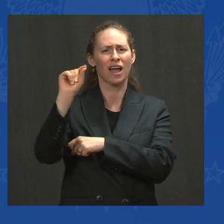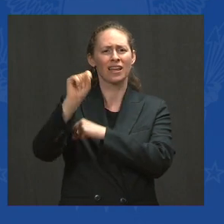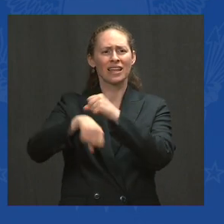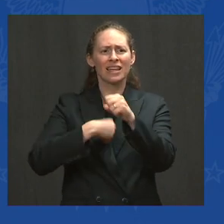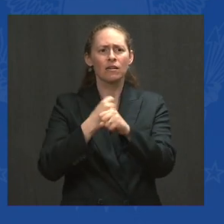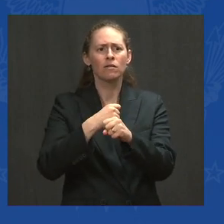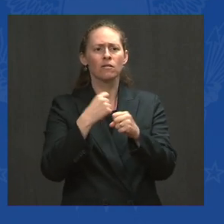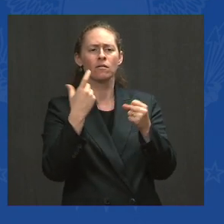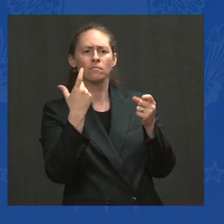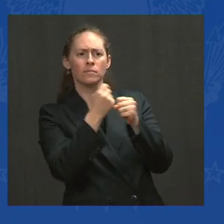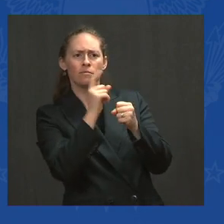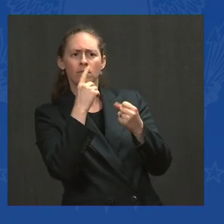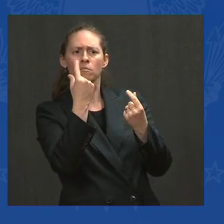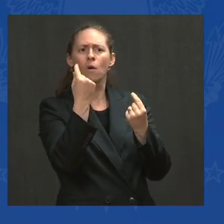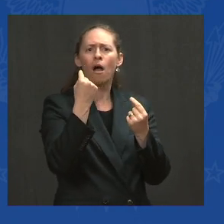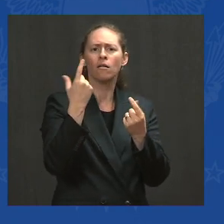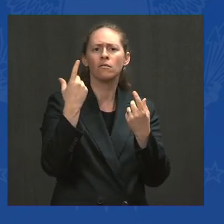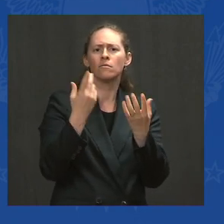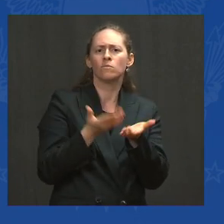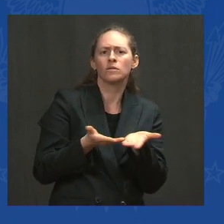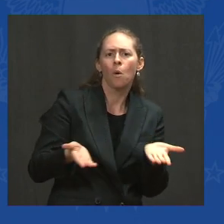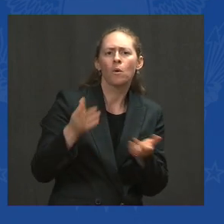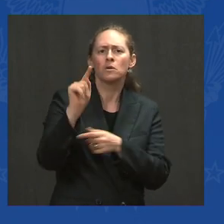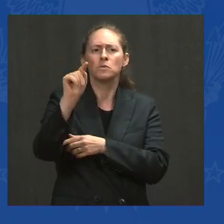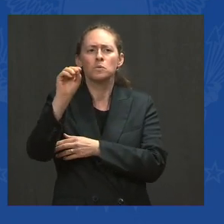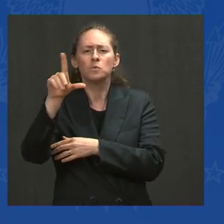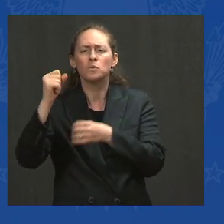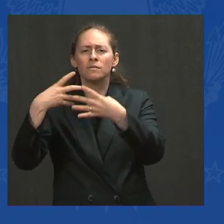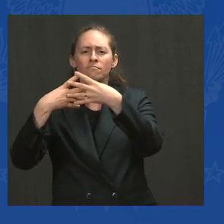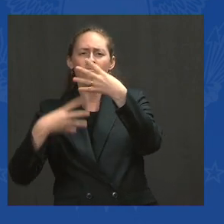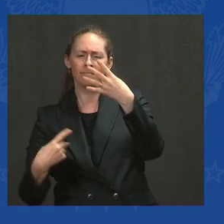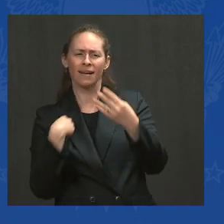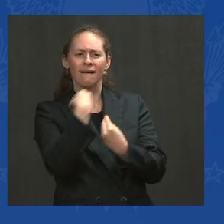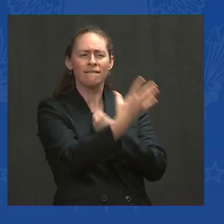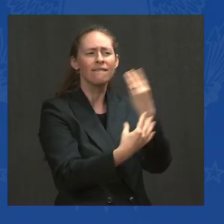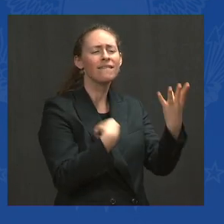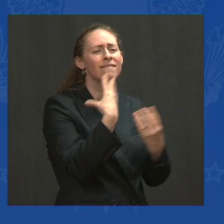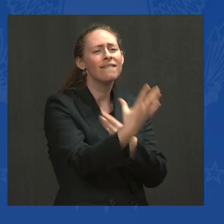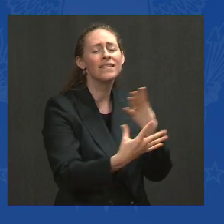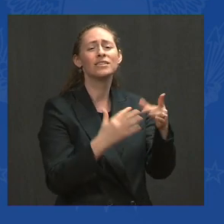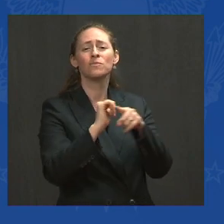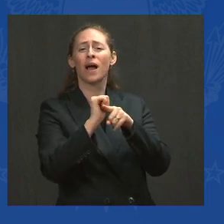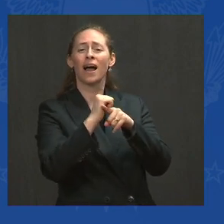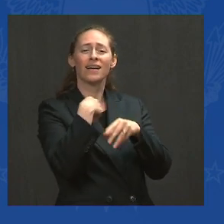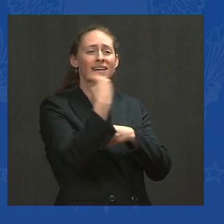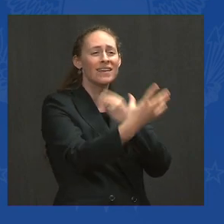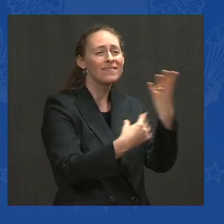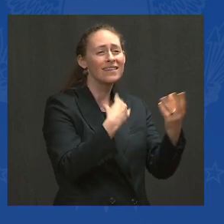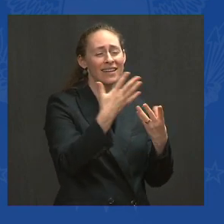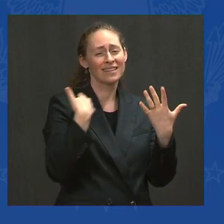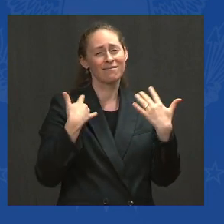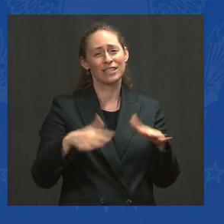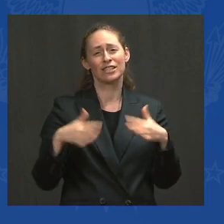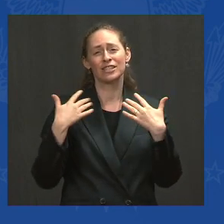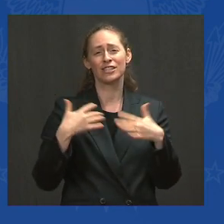tools -- let me emphasize: all the tools, training, and equipment of any modern military. We provided advanced weaponry.